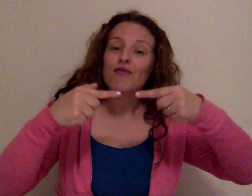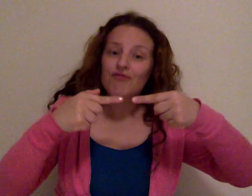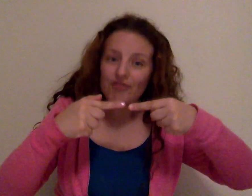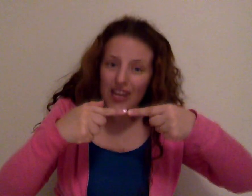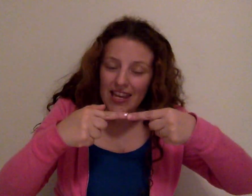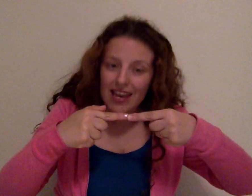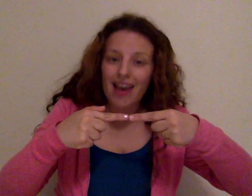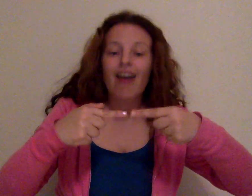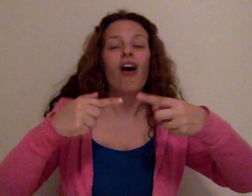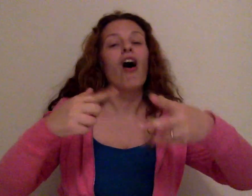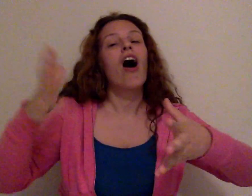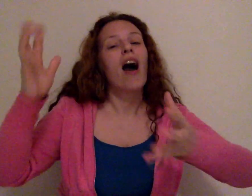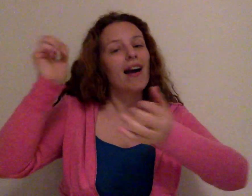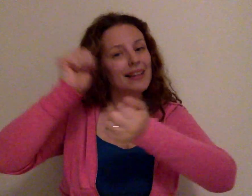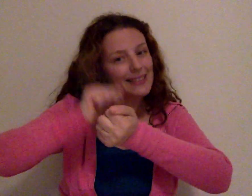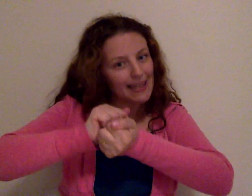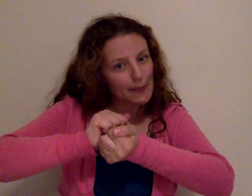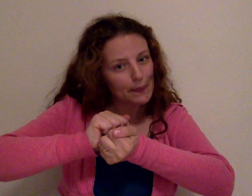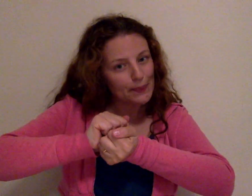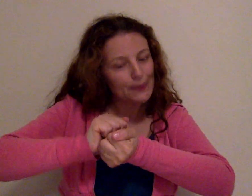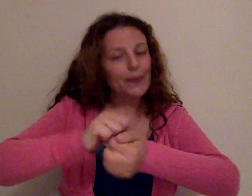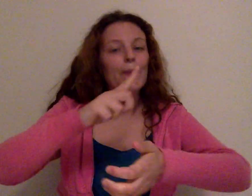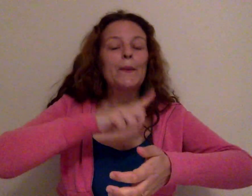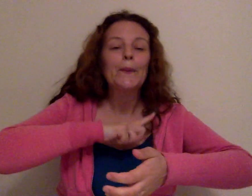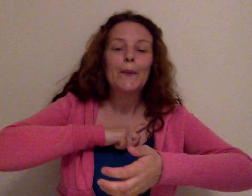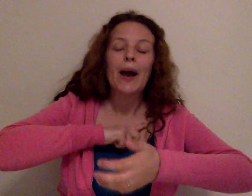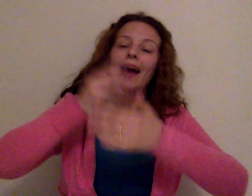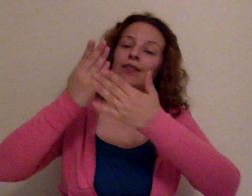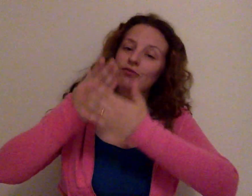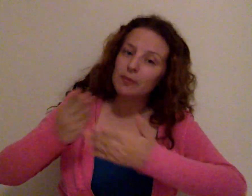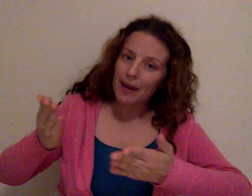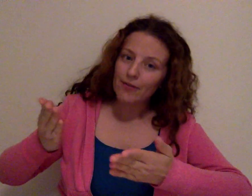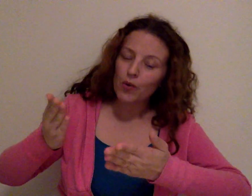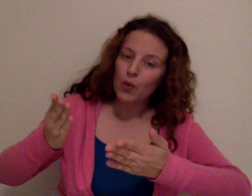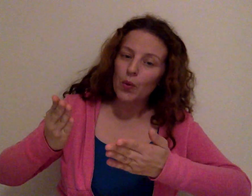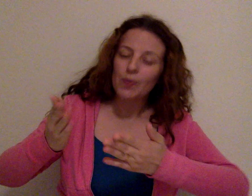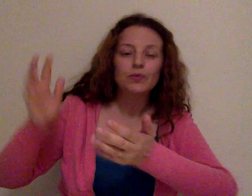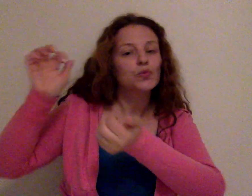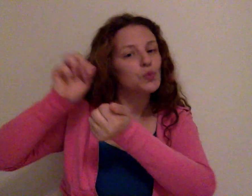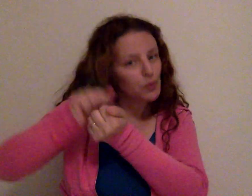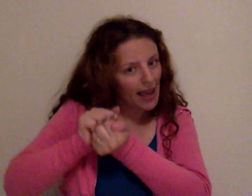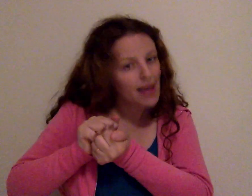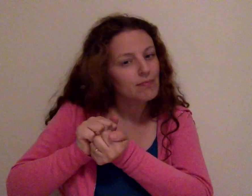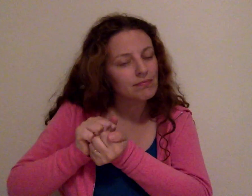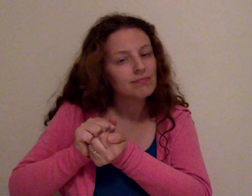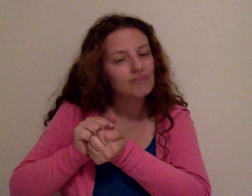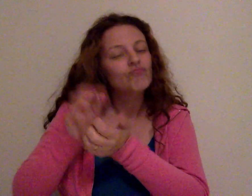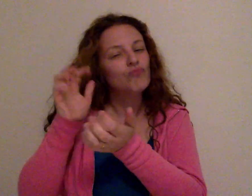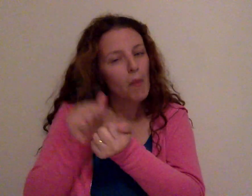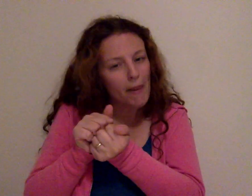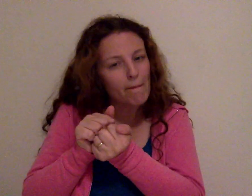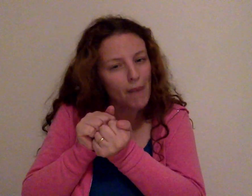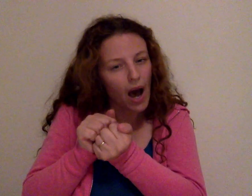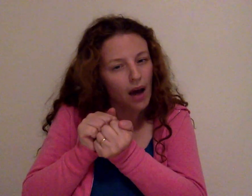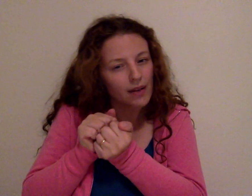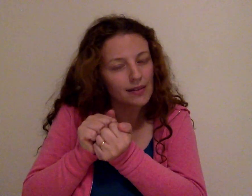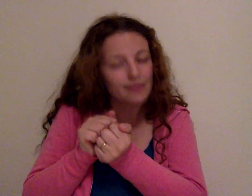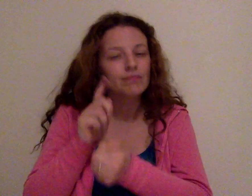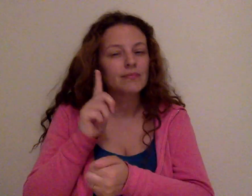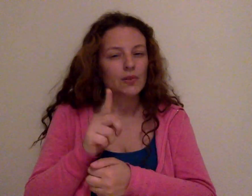So every year keep, why, it's respectful.